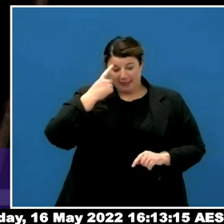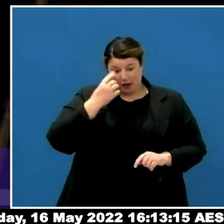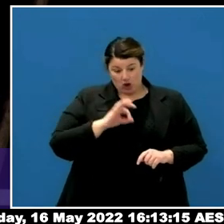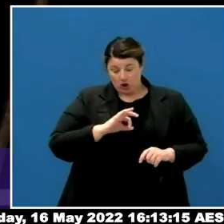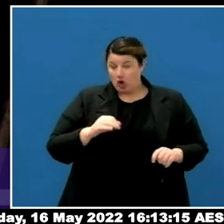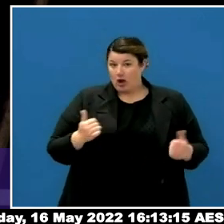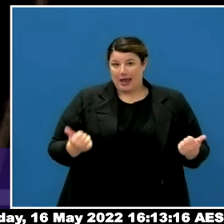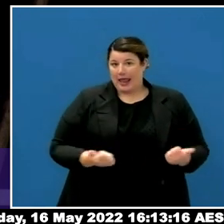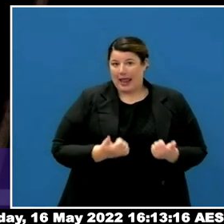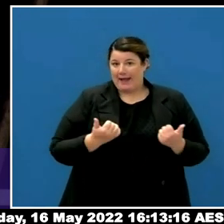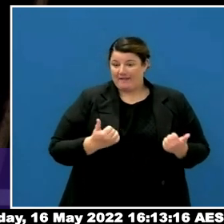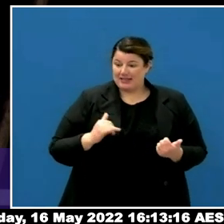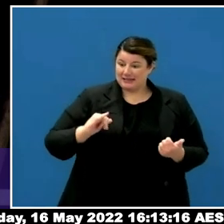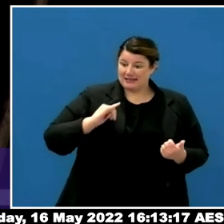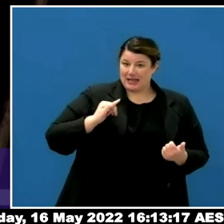on one that a lot of these clients need.